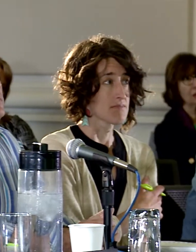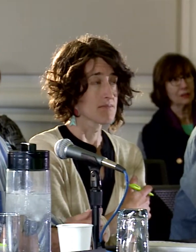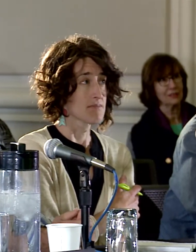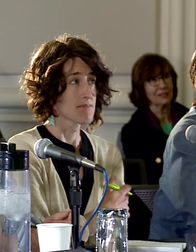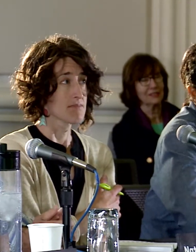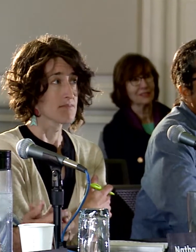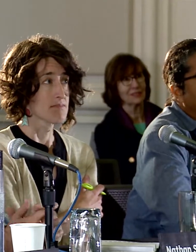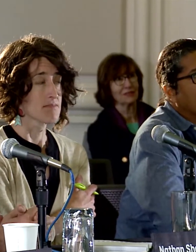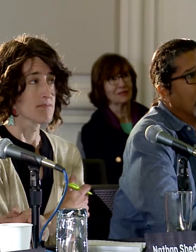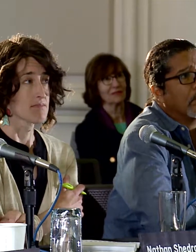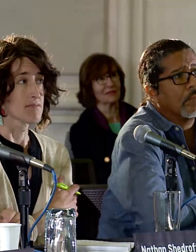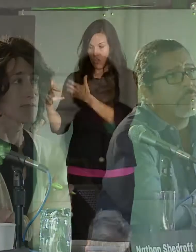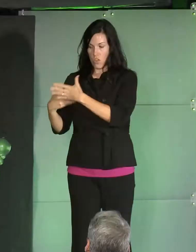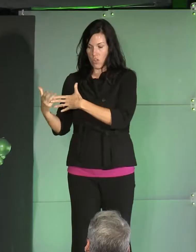And after the process, they bring back the compost.